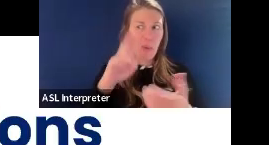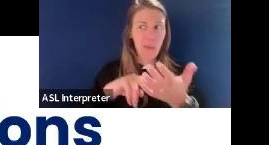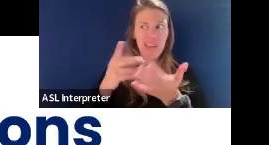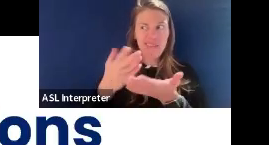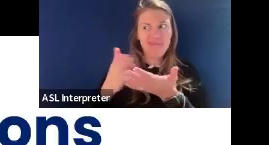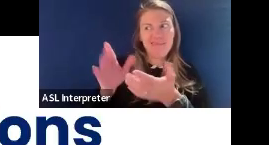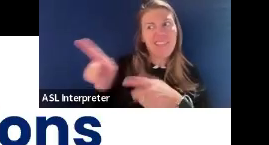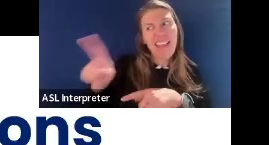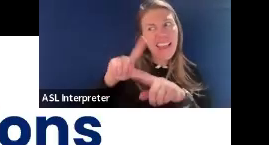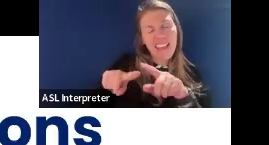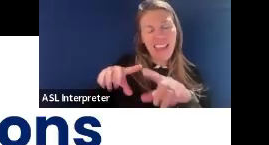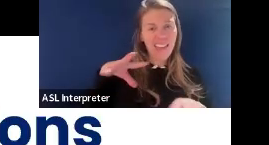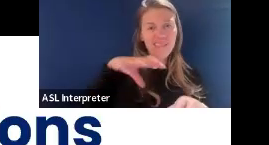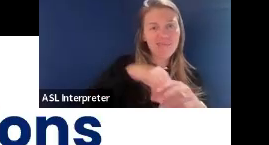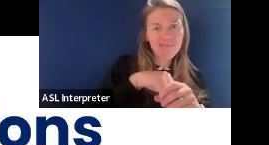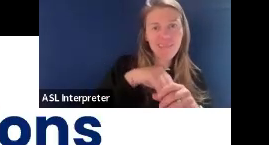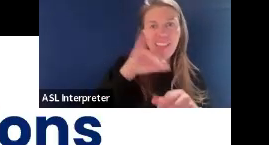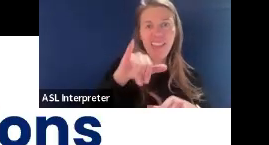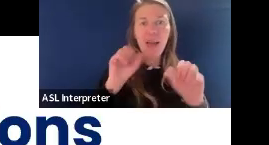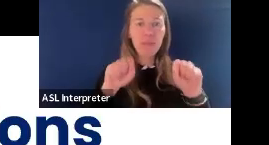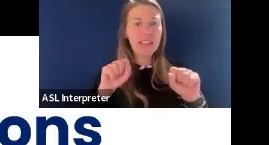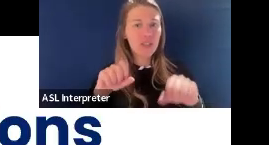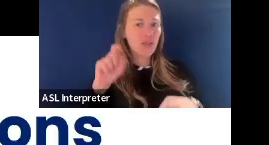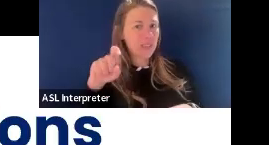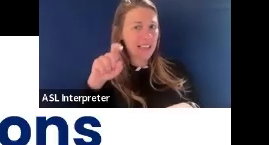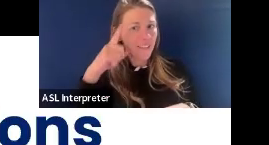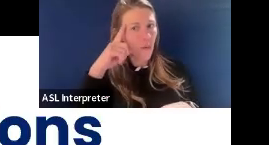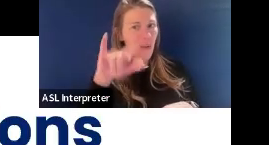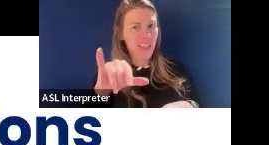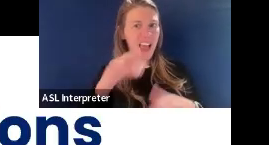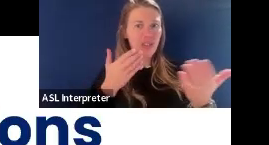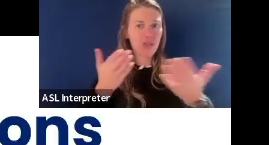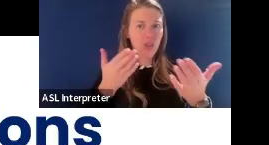from stepping in to address the the potential need for conflicted service delivery.